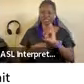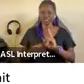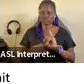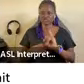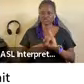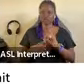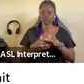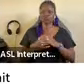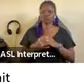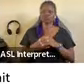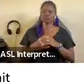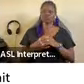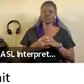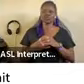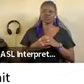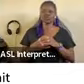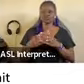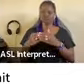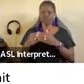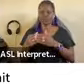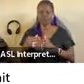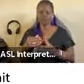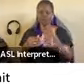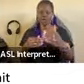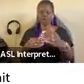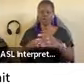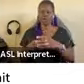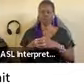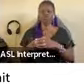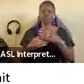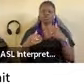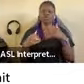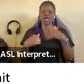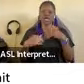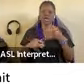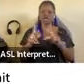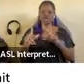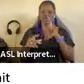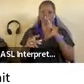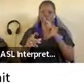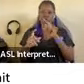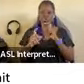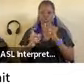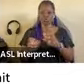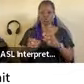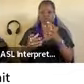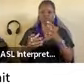They will, moving onwards, provide guidance, training, supplies and assistance to settings where the most